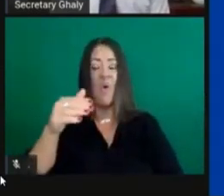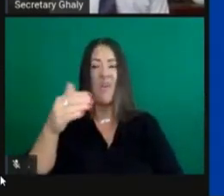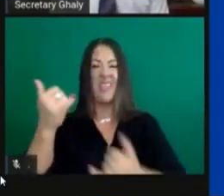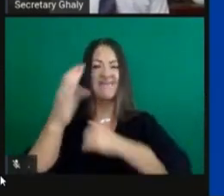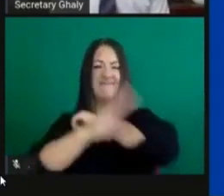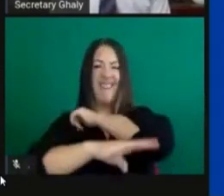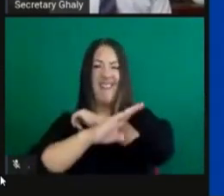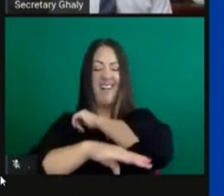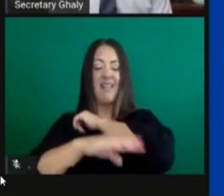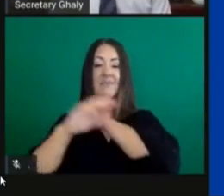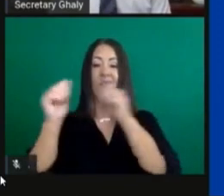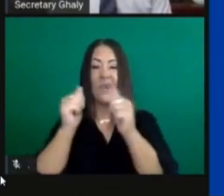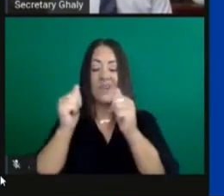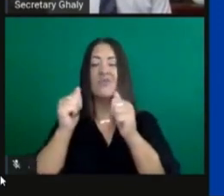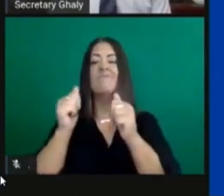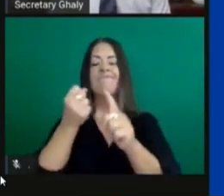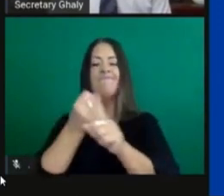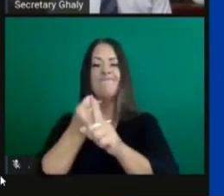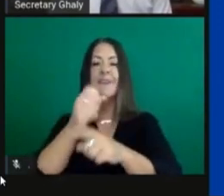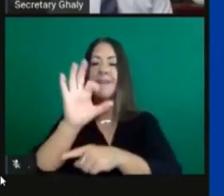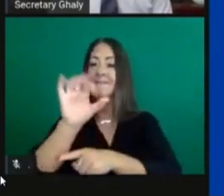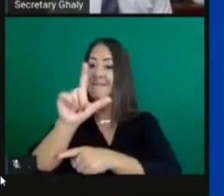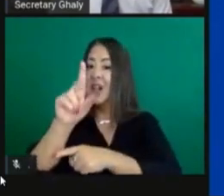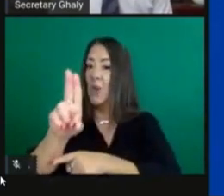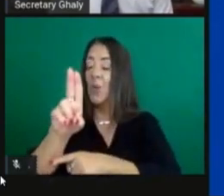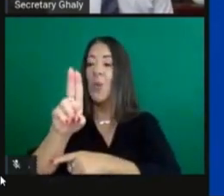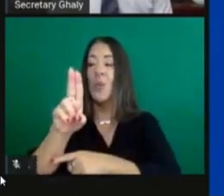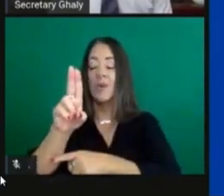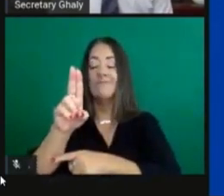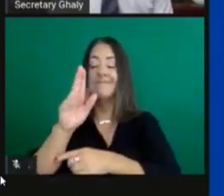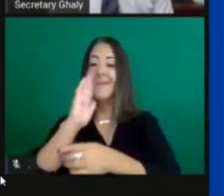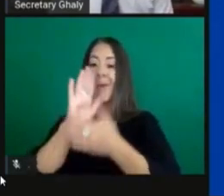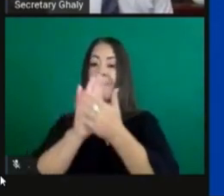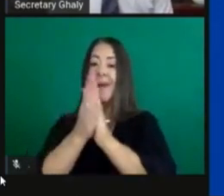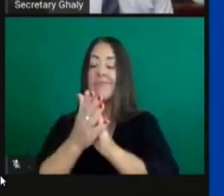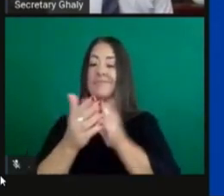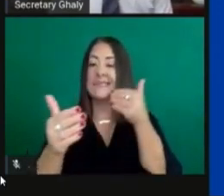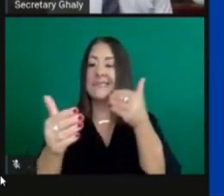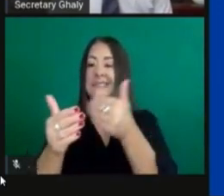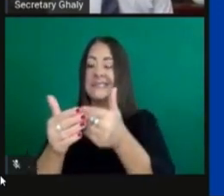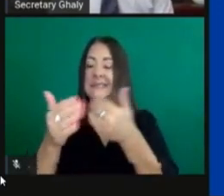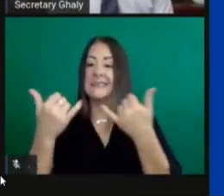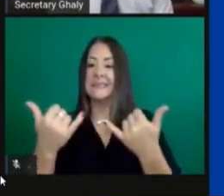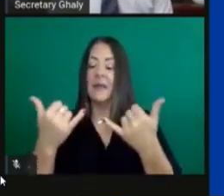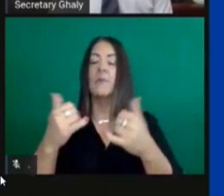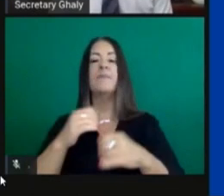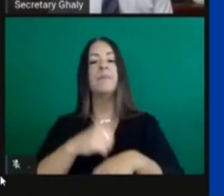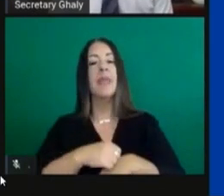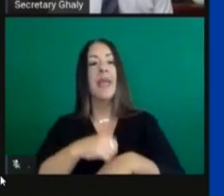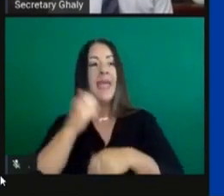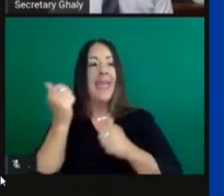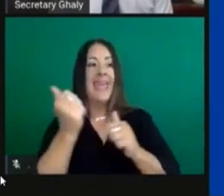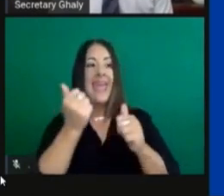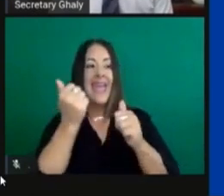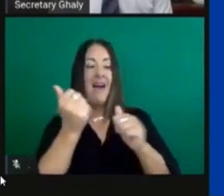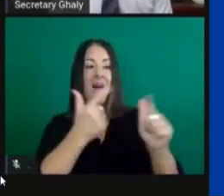RESTRICTIVE LEVEL OF OPERATION. AND THEN AS WE'VE REMINDED YOU, TIME AND TIME AGAIN FOR MANY WEEKS. THE FLU SEASON AROUND THE